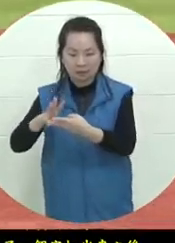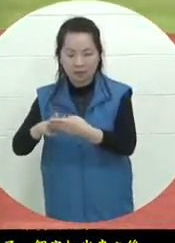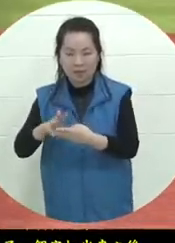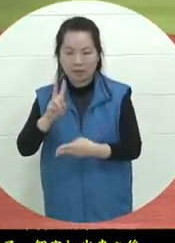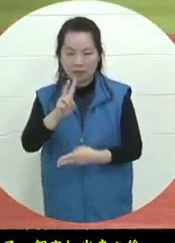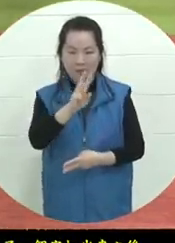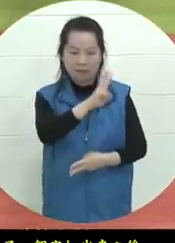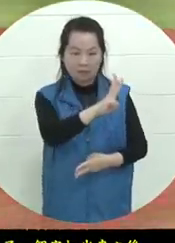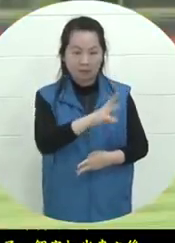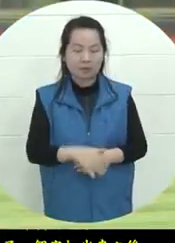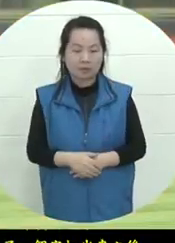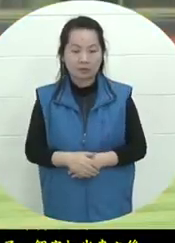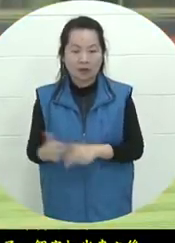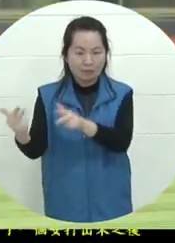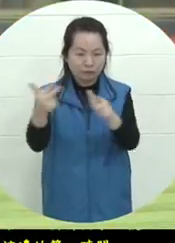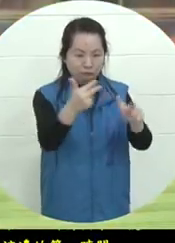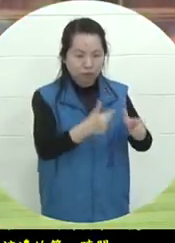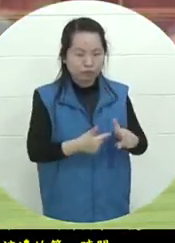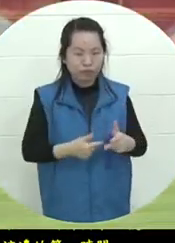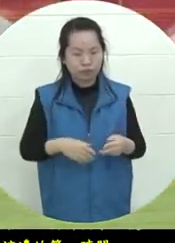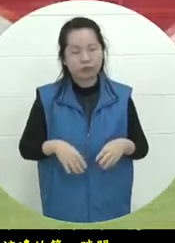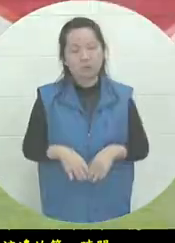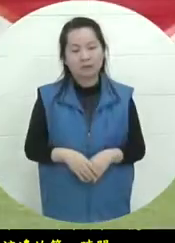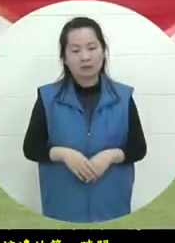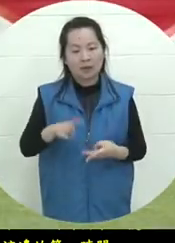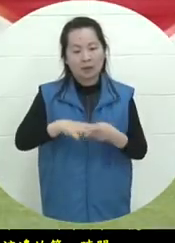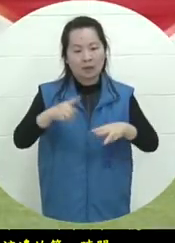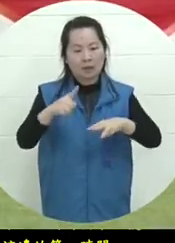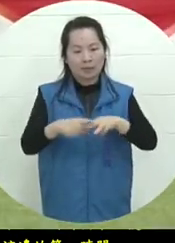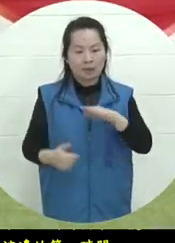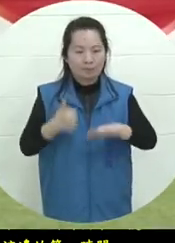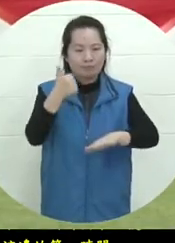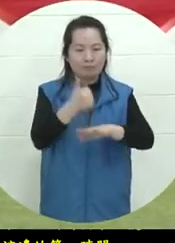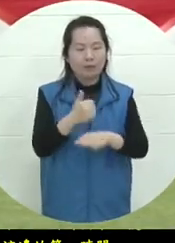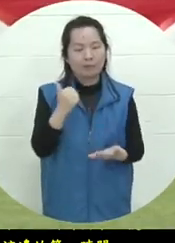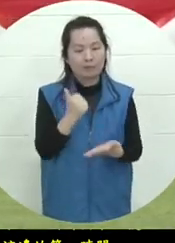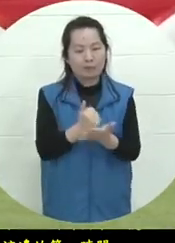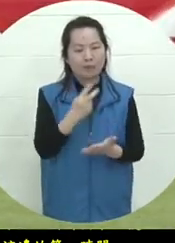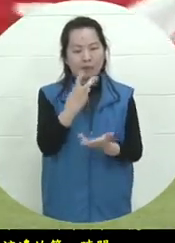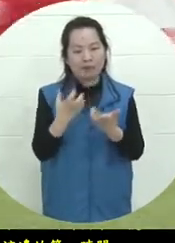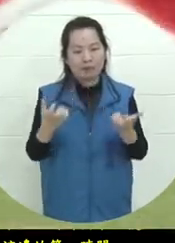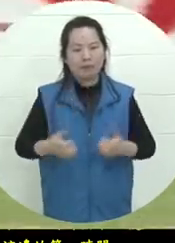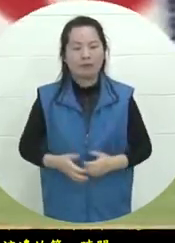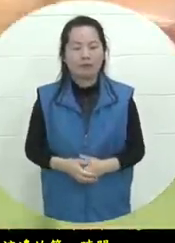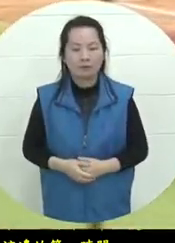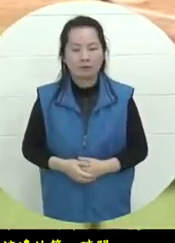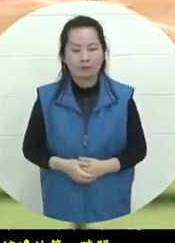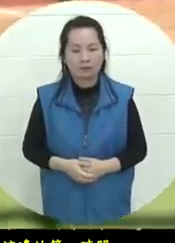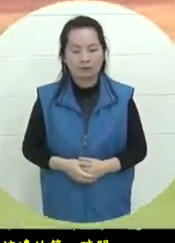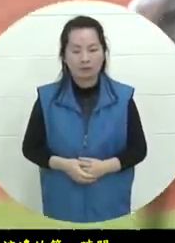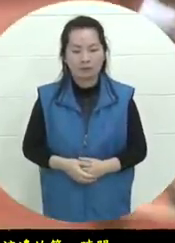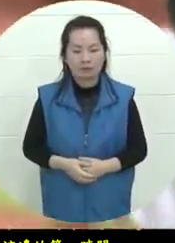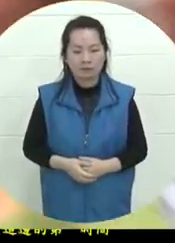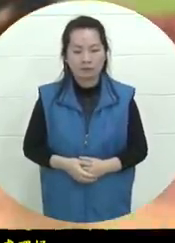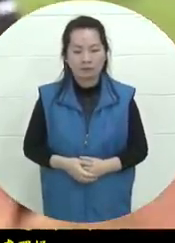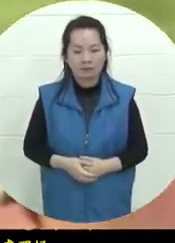bases returned to home base to score consecutively , so it was equivalent to blocking the score of the second runner just now